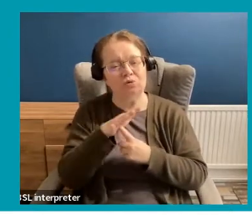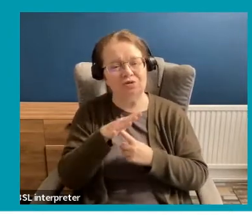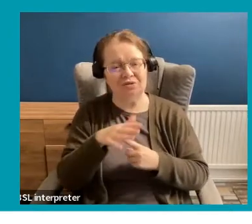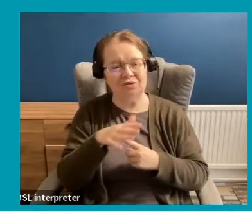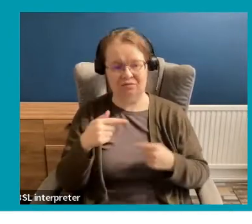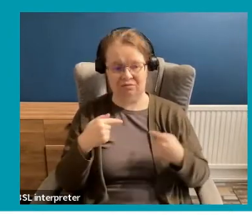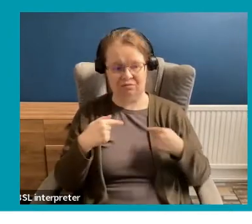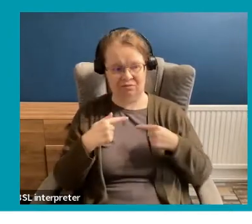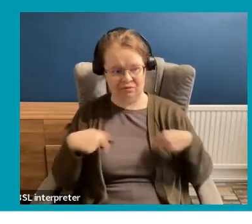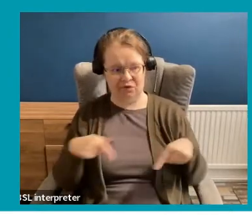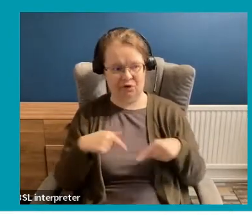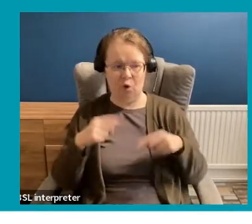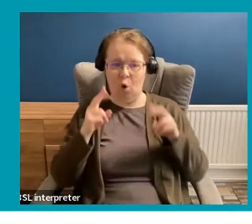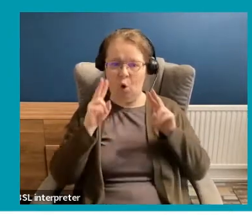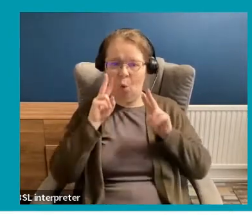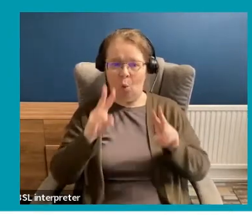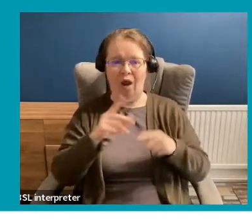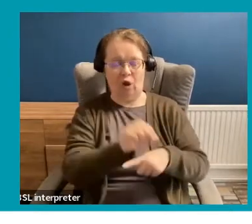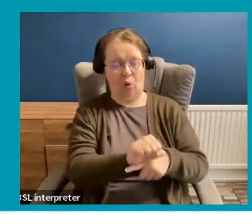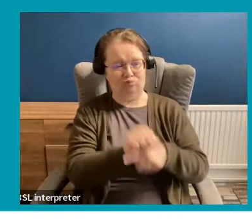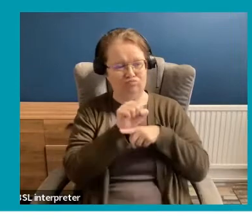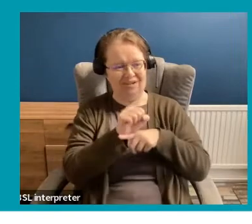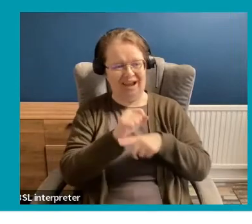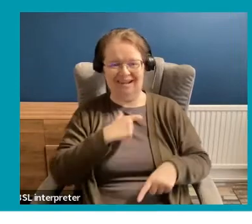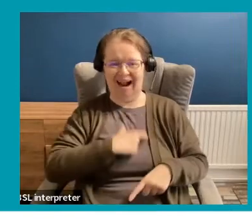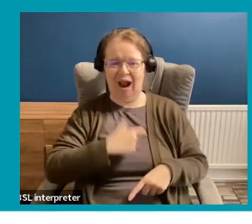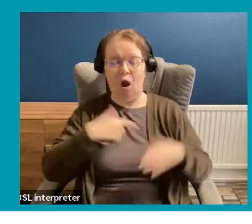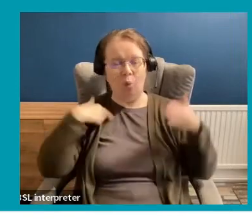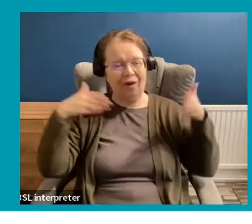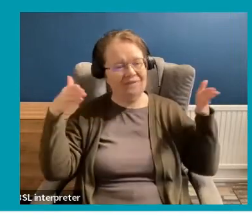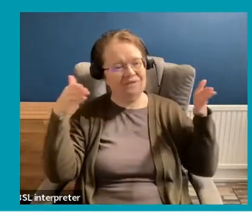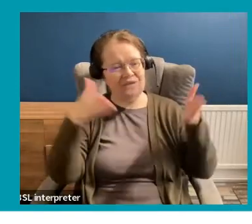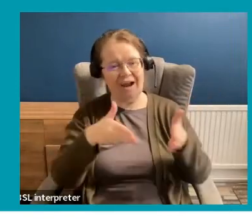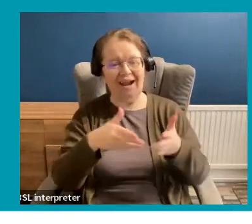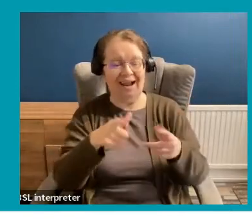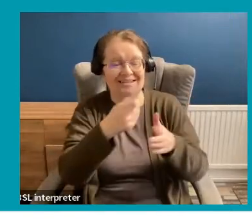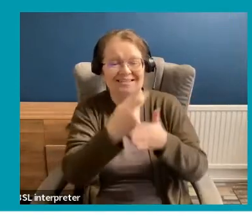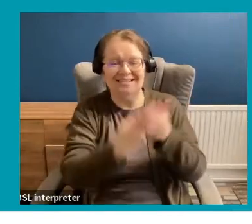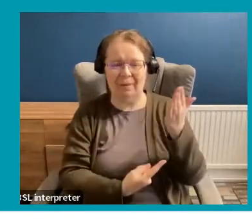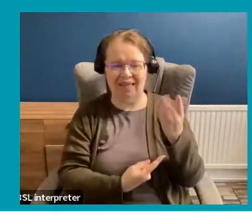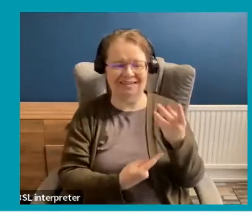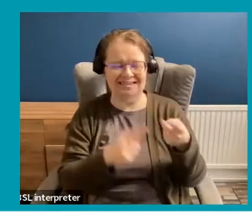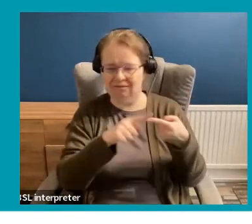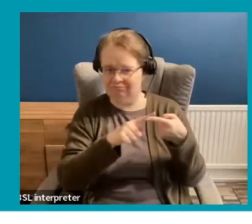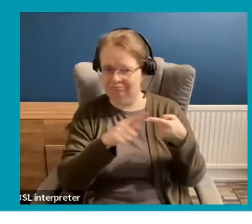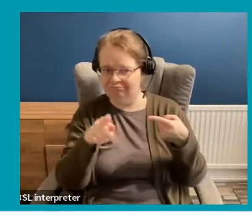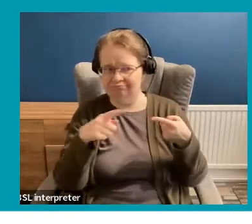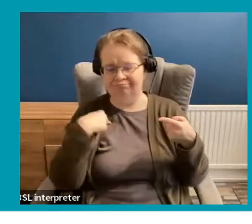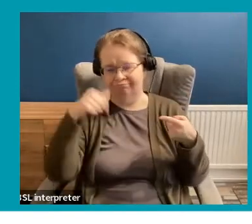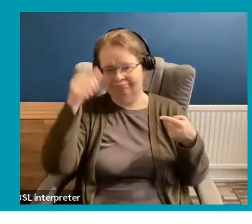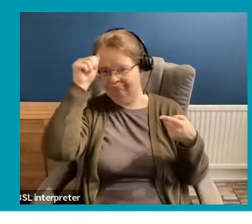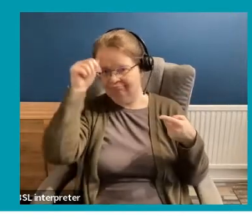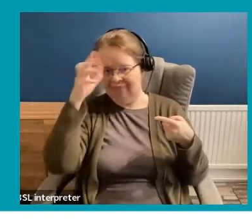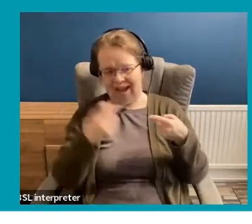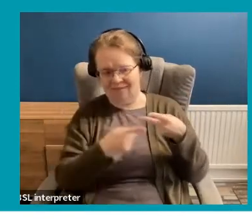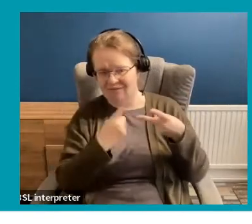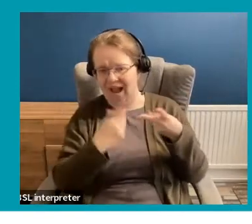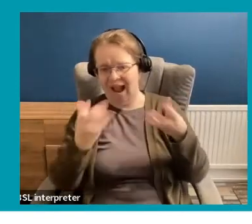of that. because we also are looking on focusing on a disability but we are very aware of the intersection nature